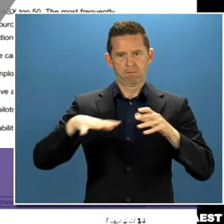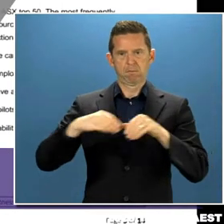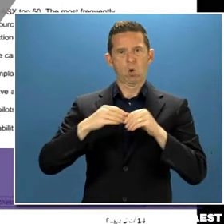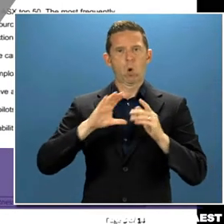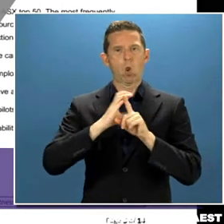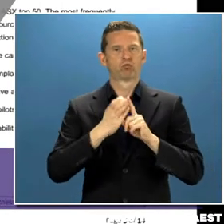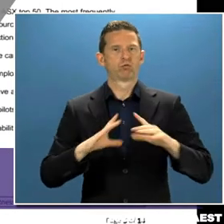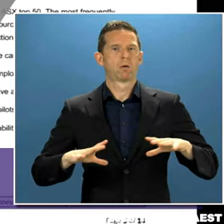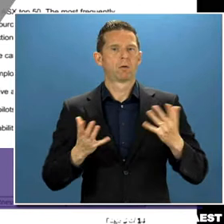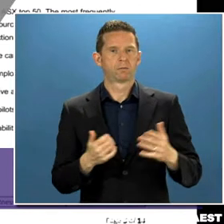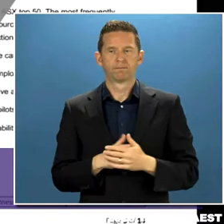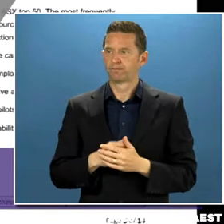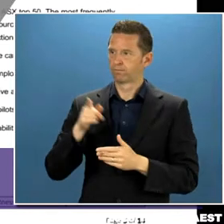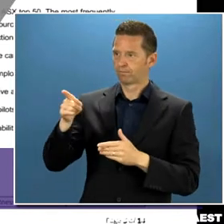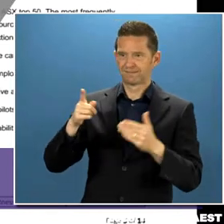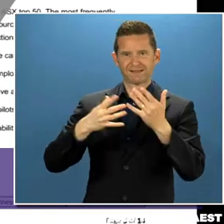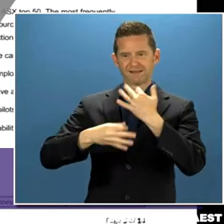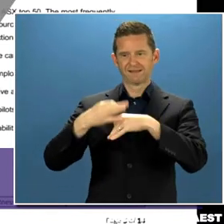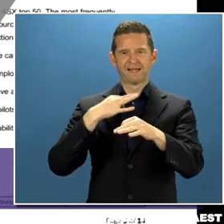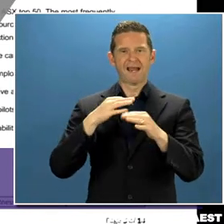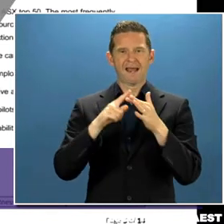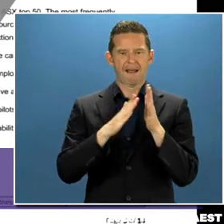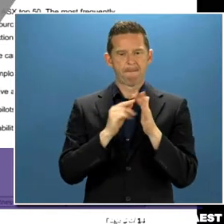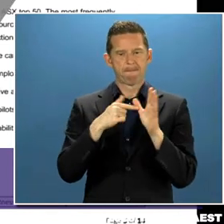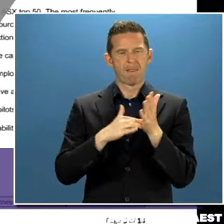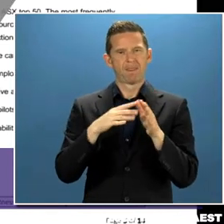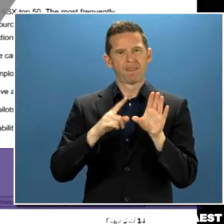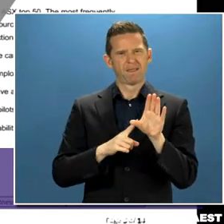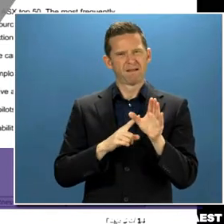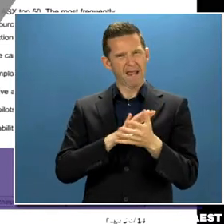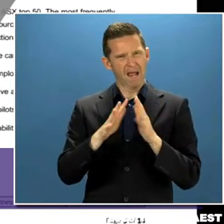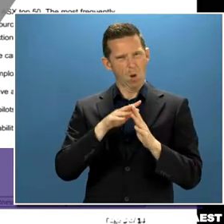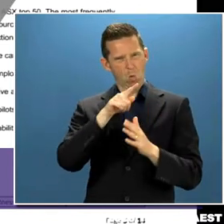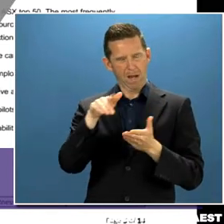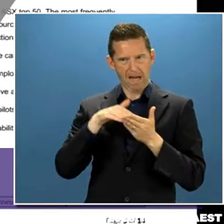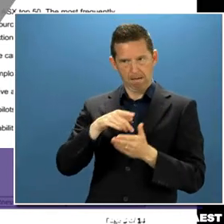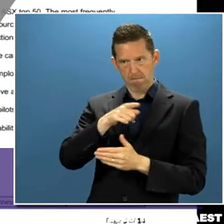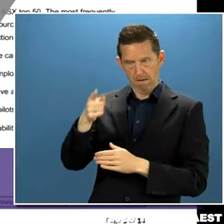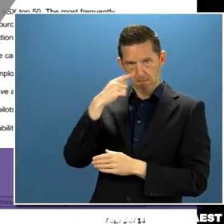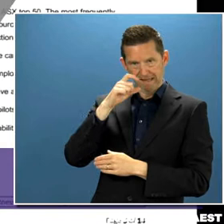Empathy: how do you help people understand or feel what another person